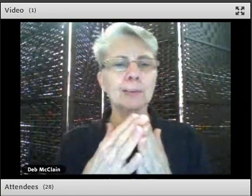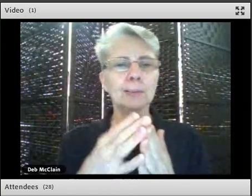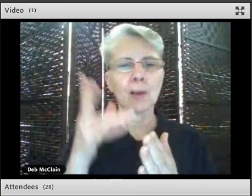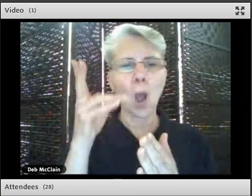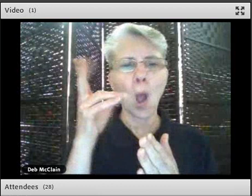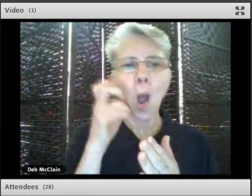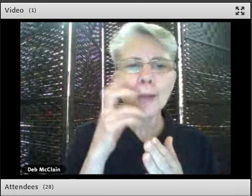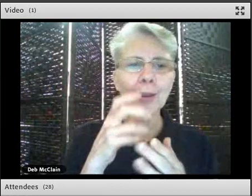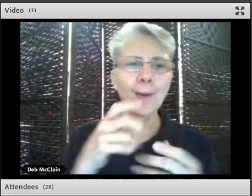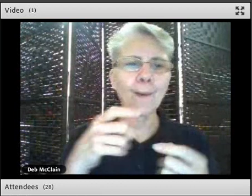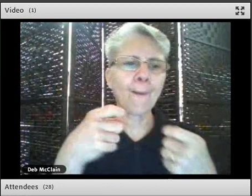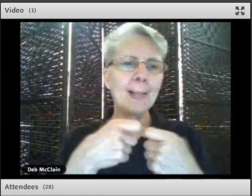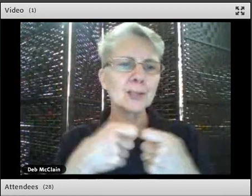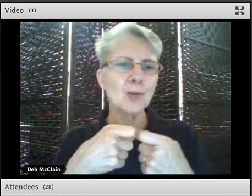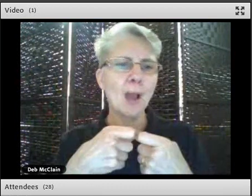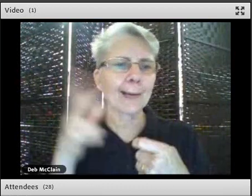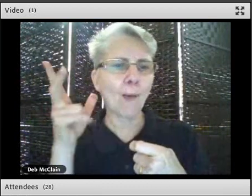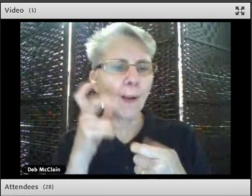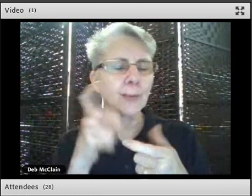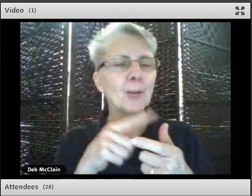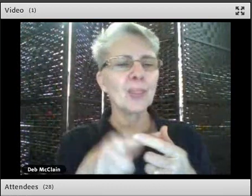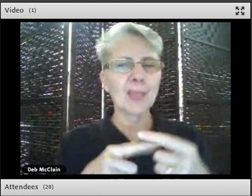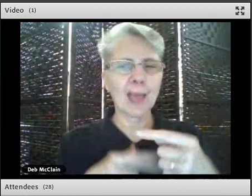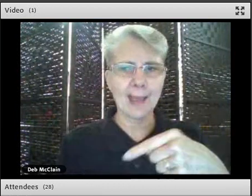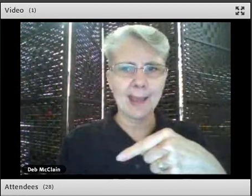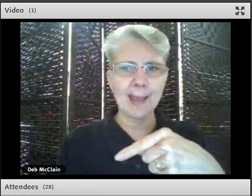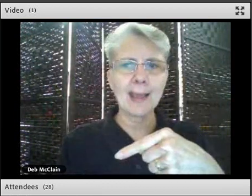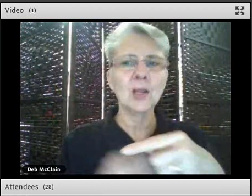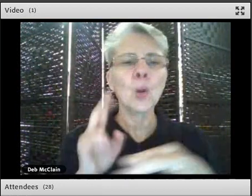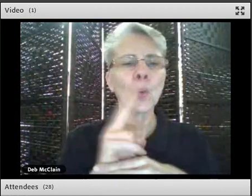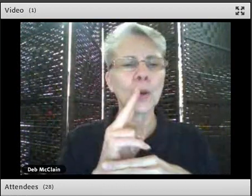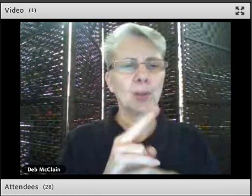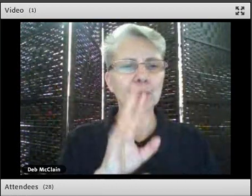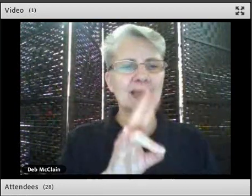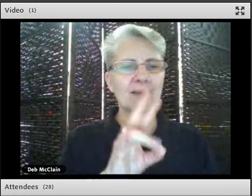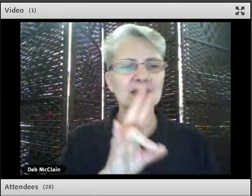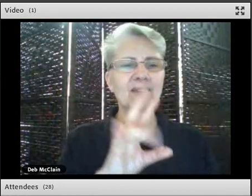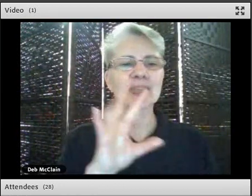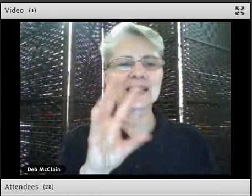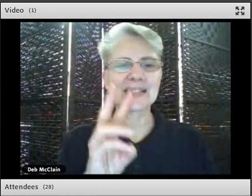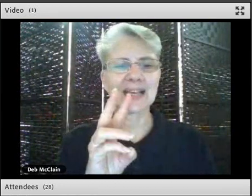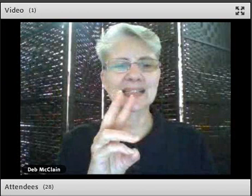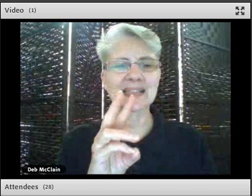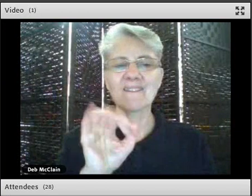It still has the creator access point,